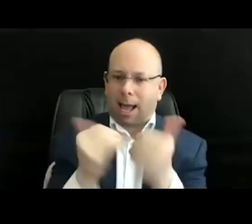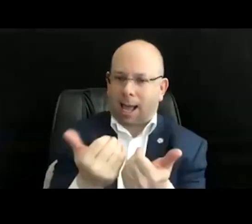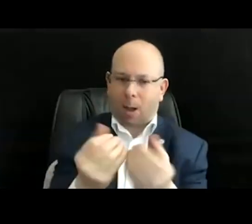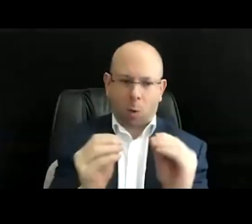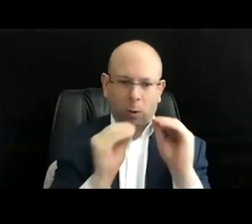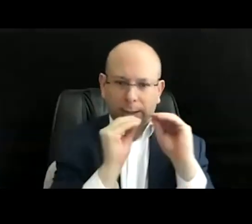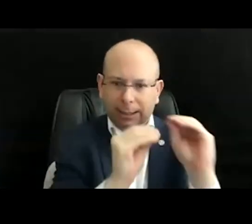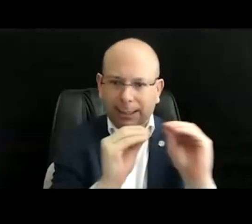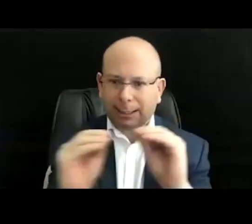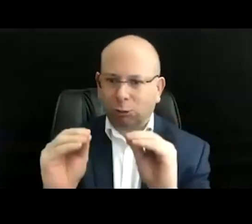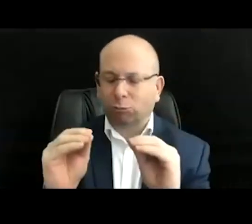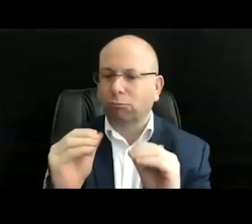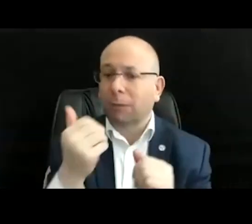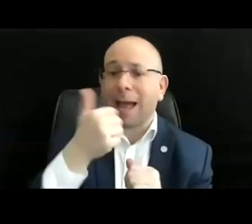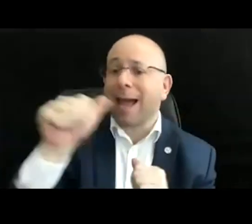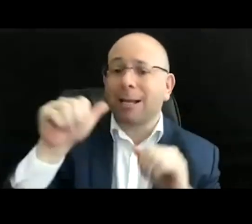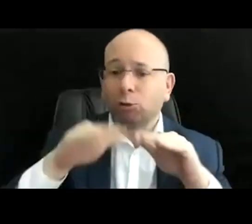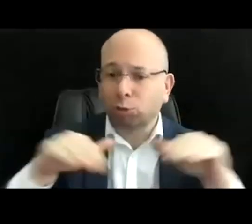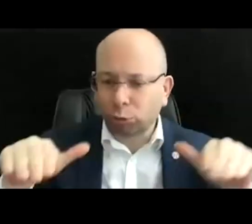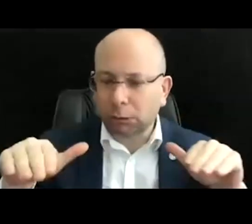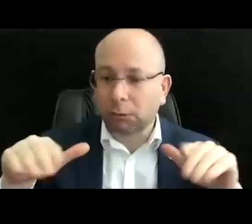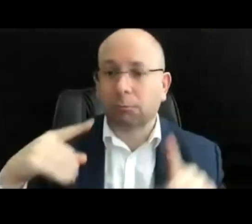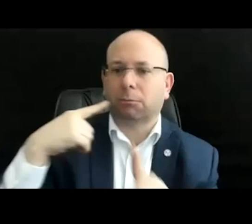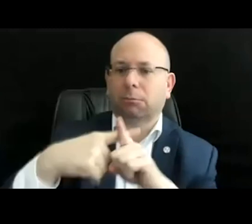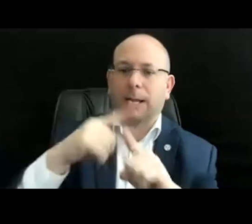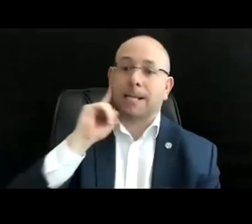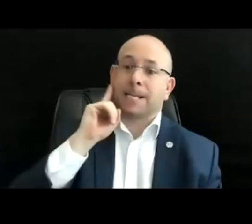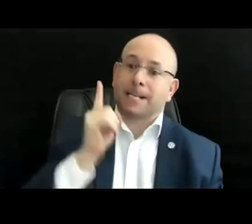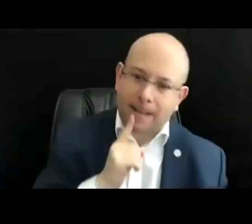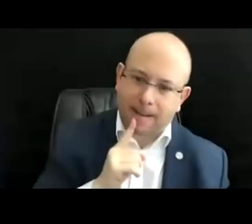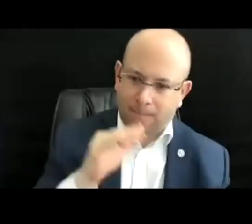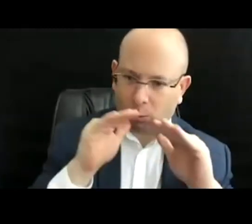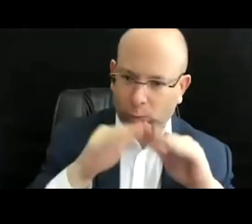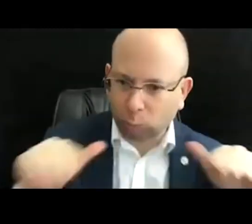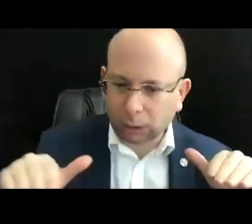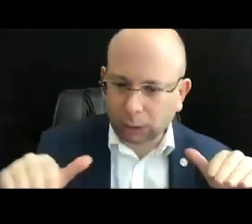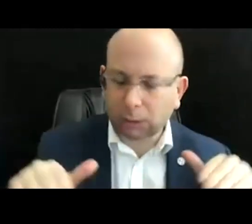There are challenges with how to teach any child, but